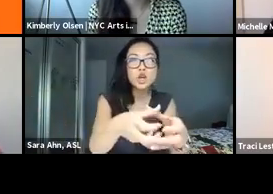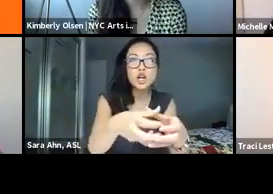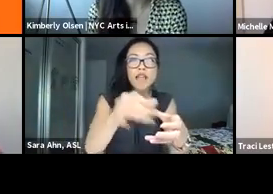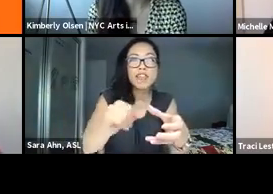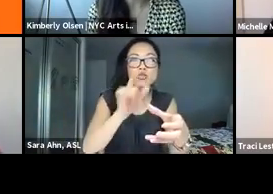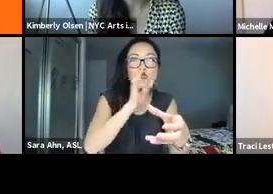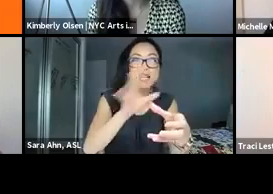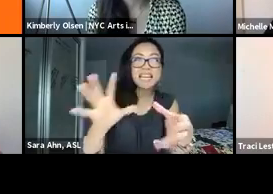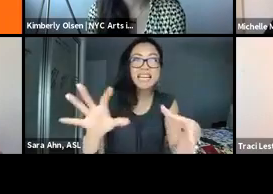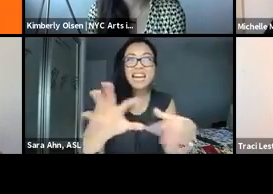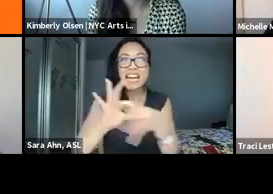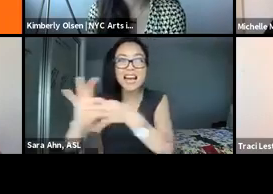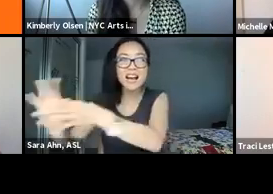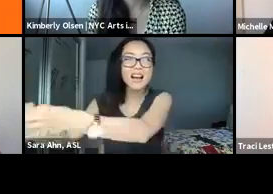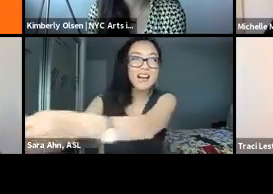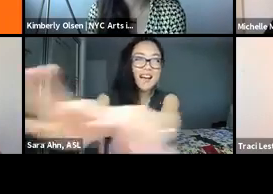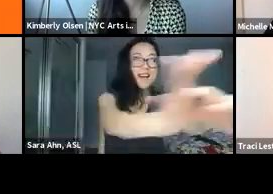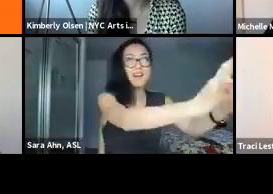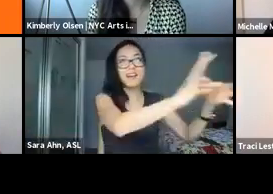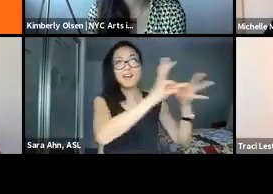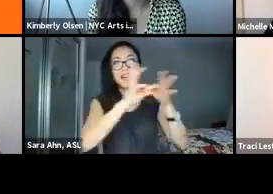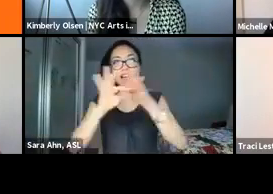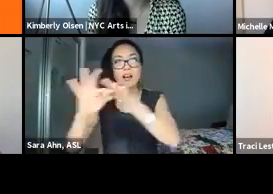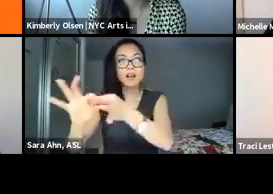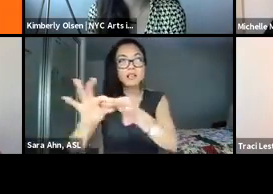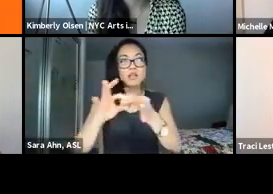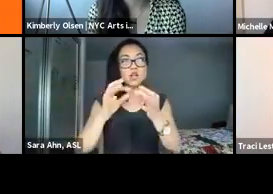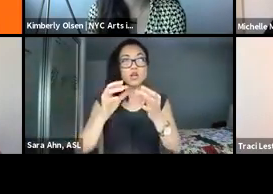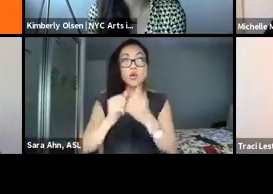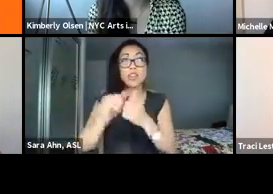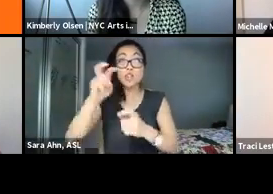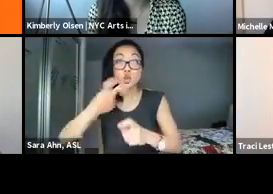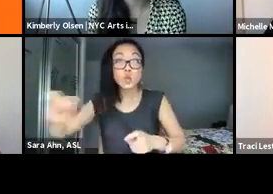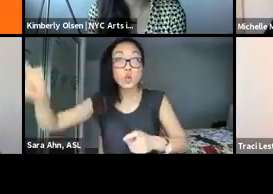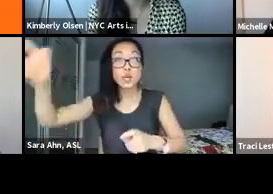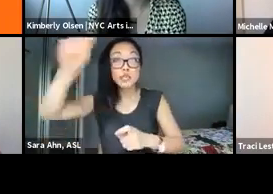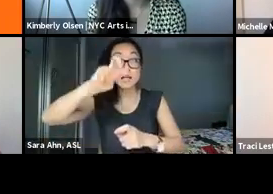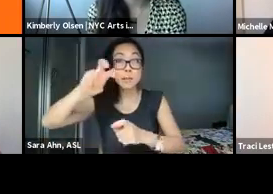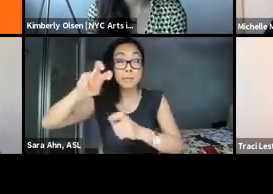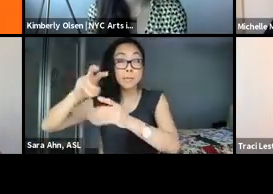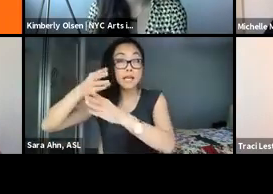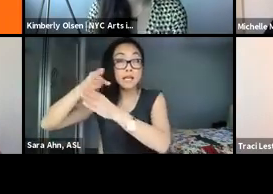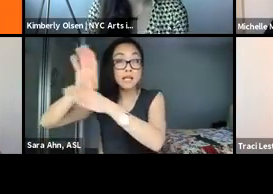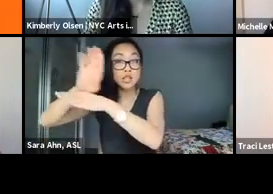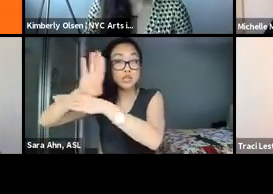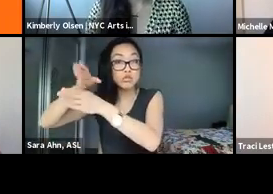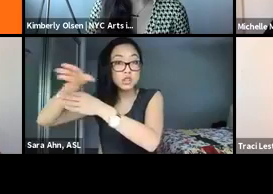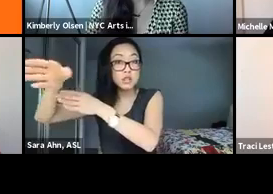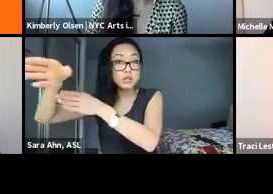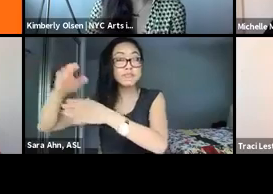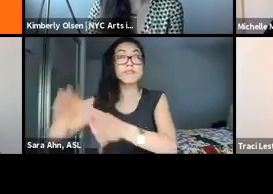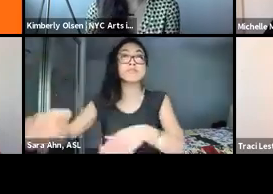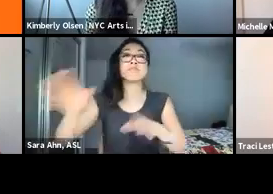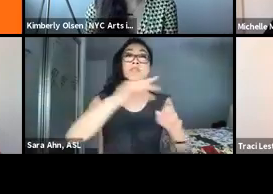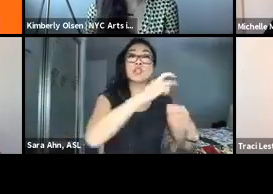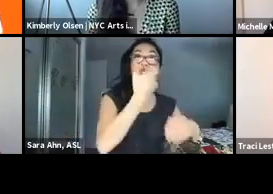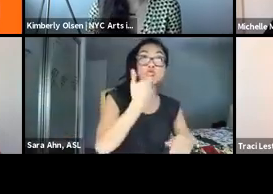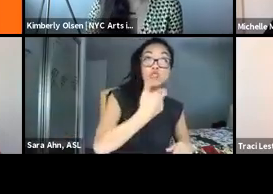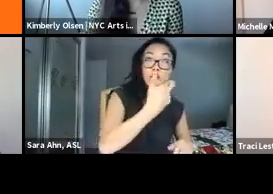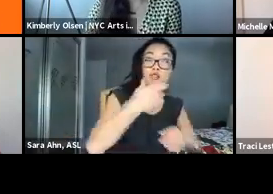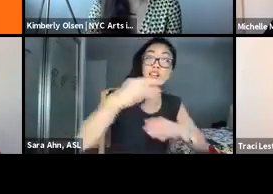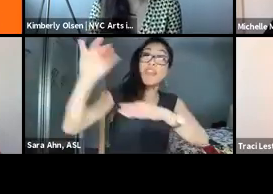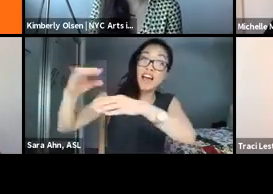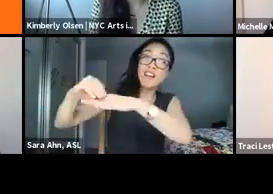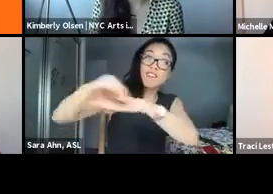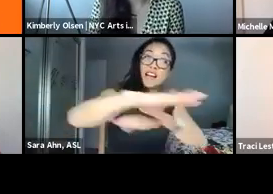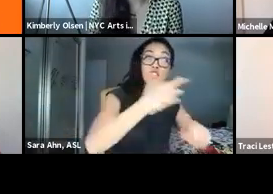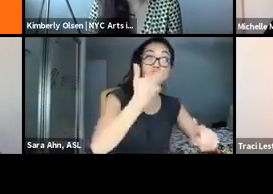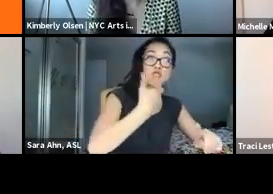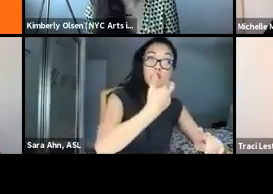it there are so many people that are impacted, so it is devastating to hear about all of